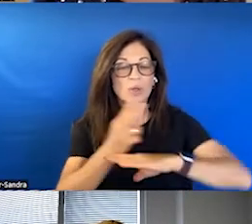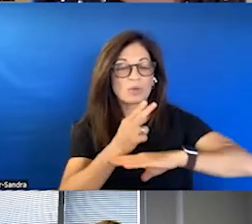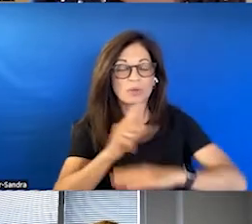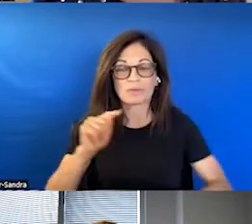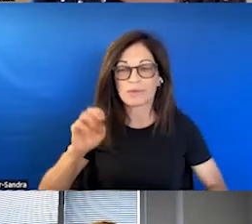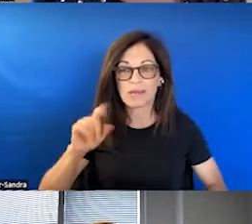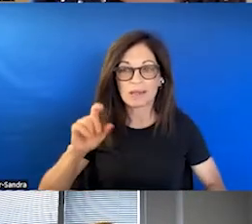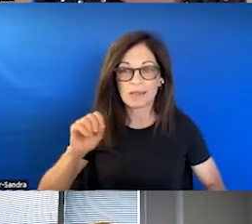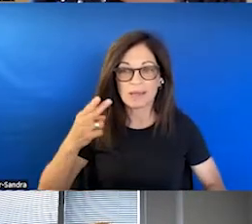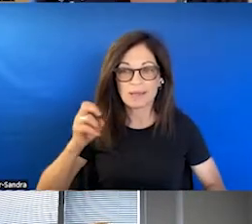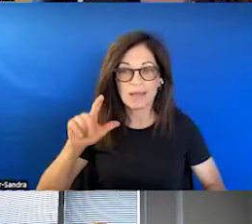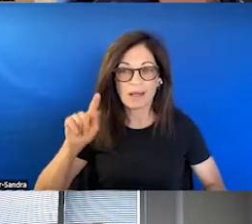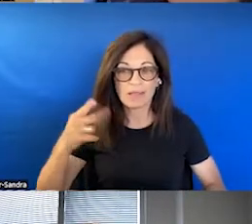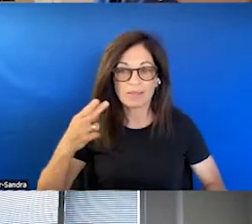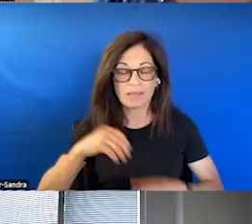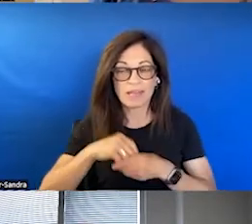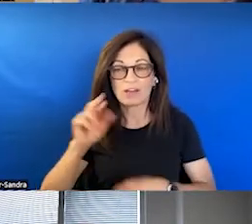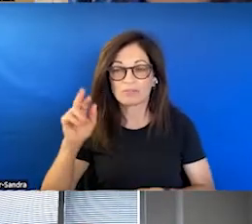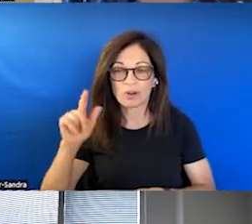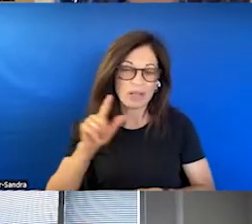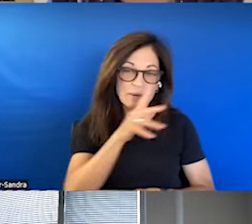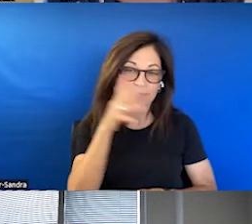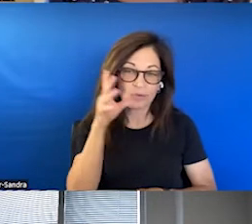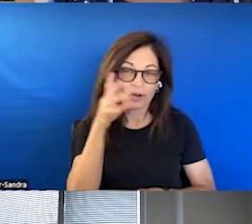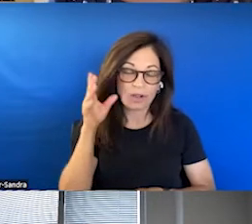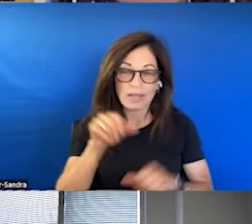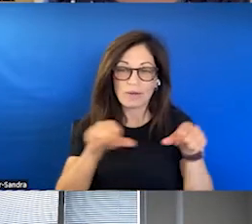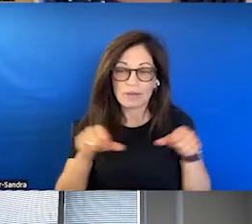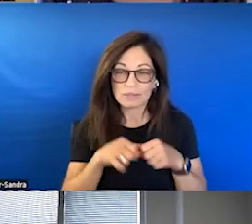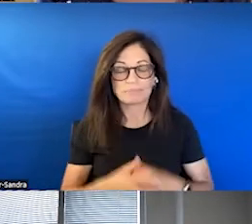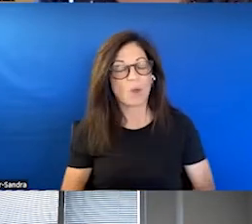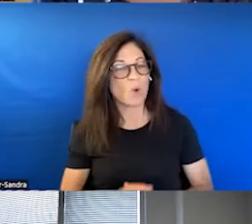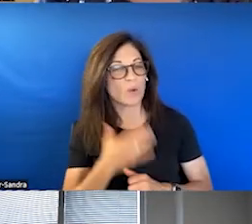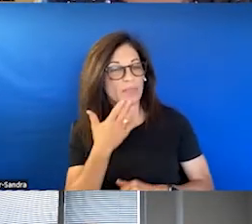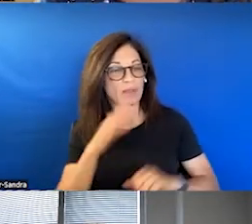THANK YOU, THAT IS AN EXCELLENT QUESTION. ONE OF THE THINGS THAT WE HAVE SAID IS,